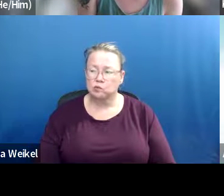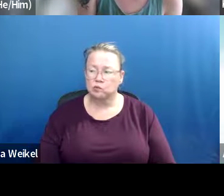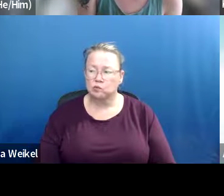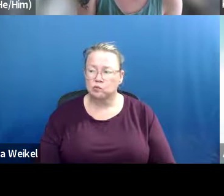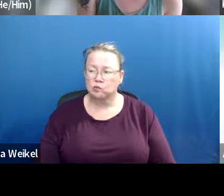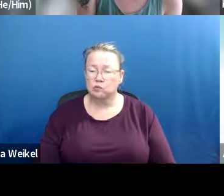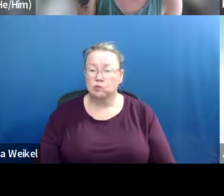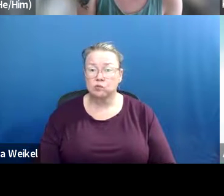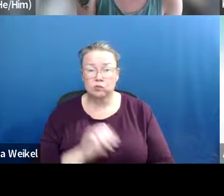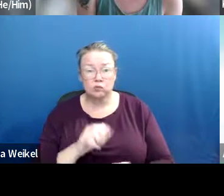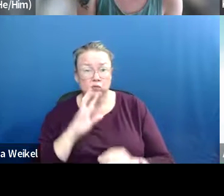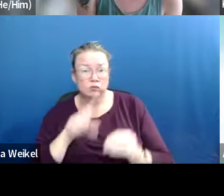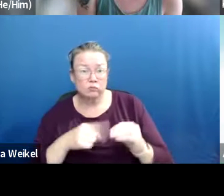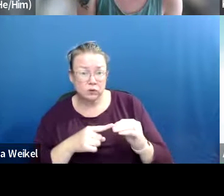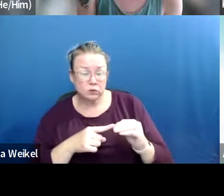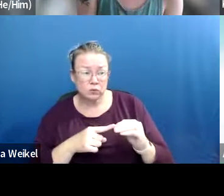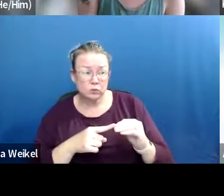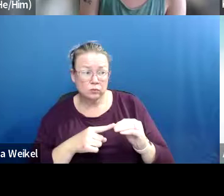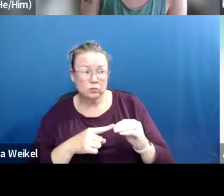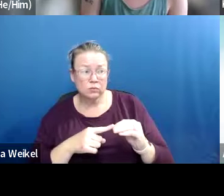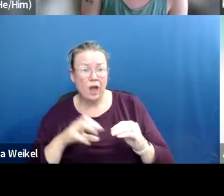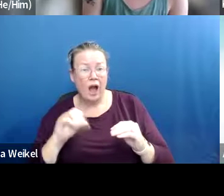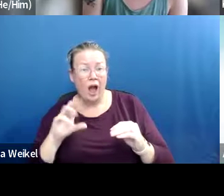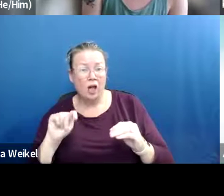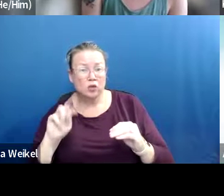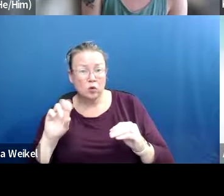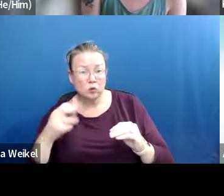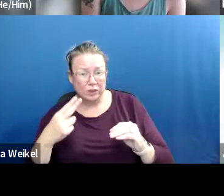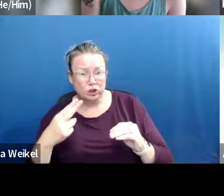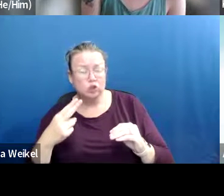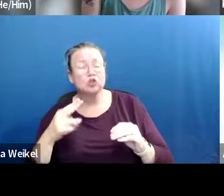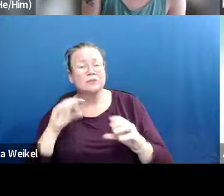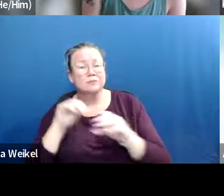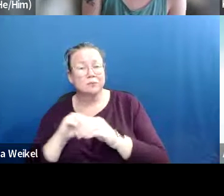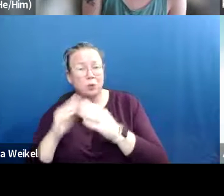Rosie Vazquez: We could talk about Rosie Vazquez: outreach into communities that